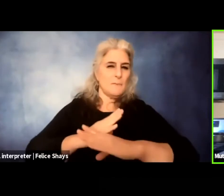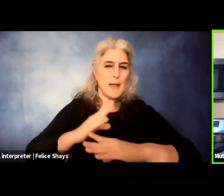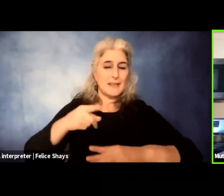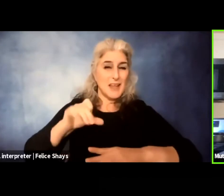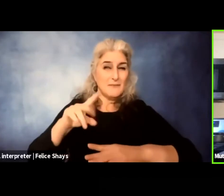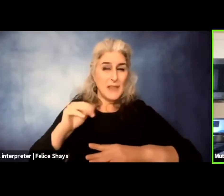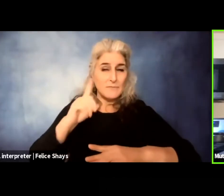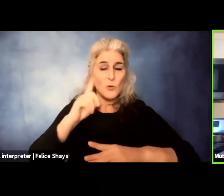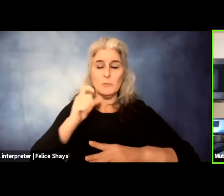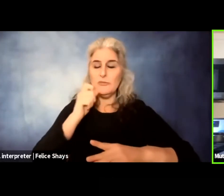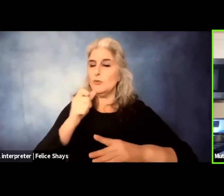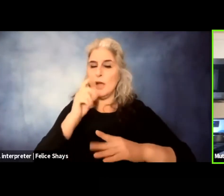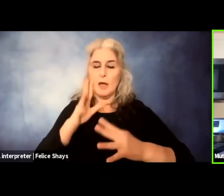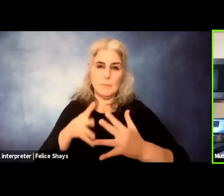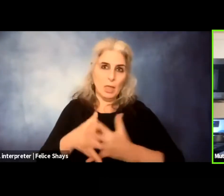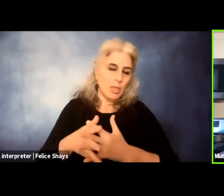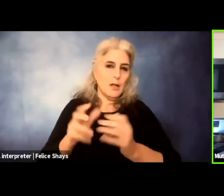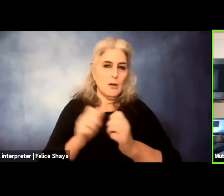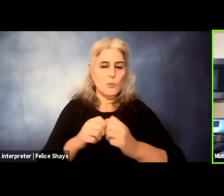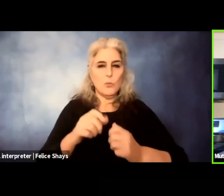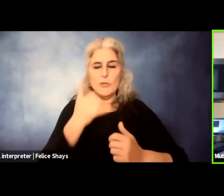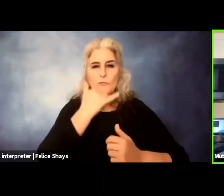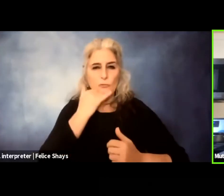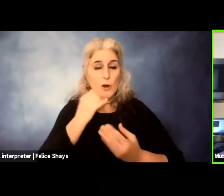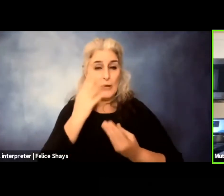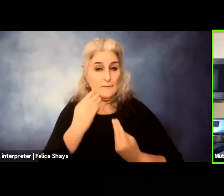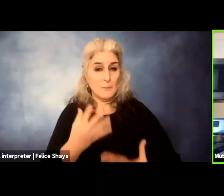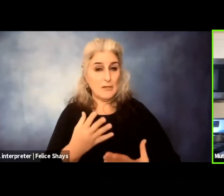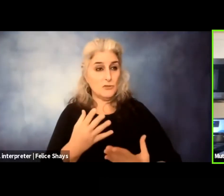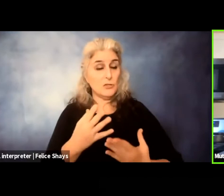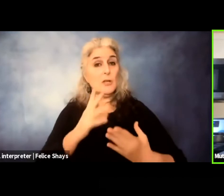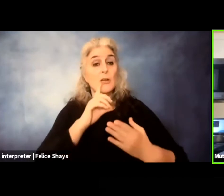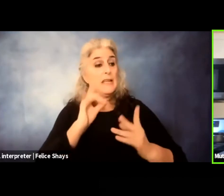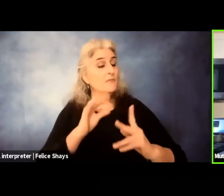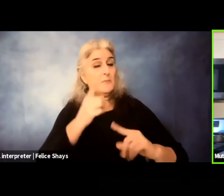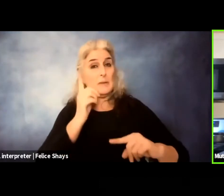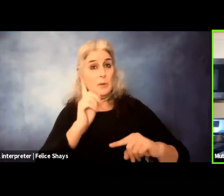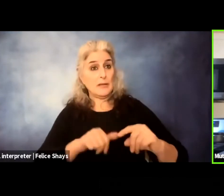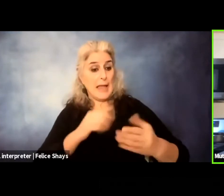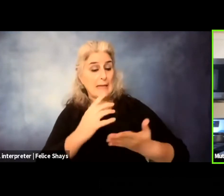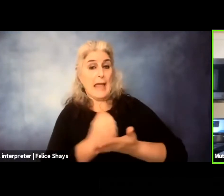because in my view, not having access to the truth is a harm.